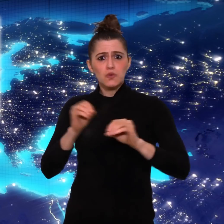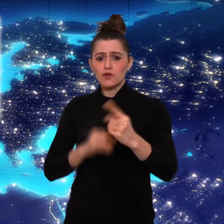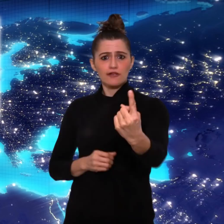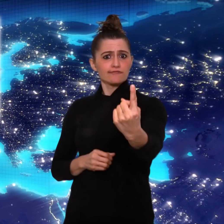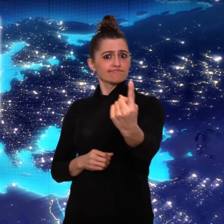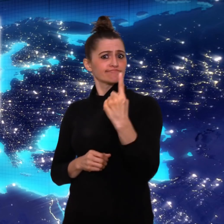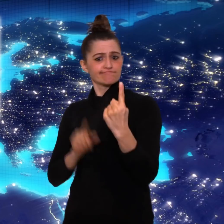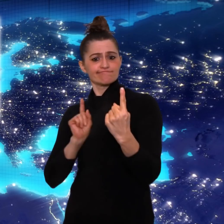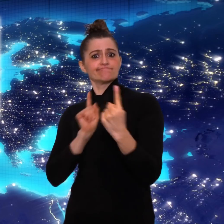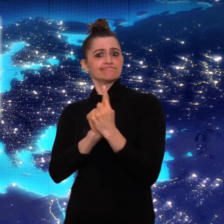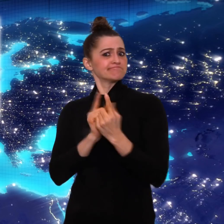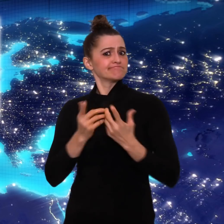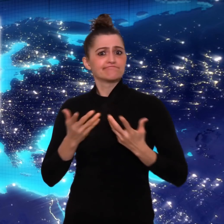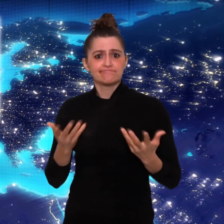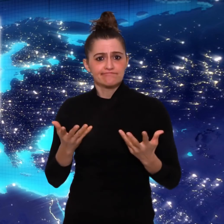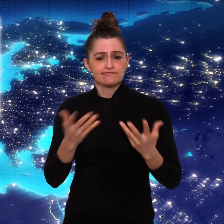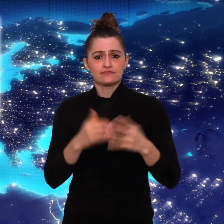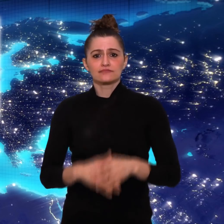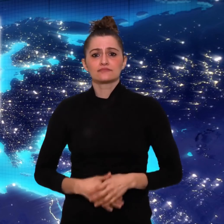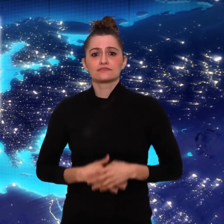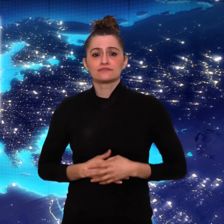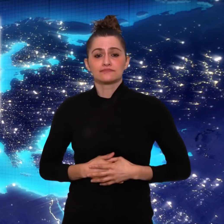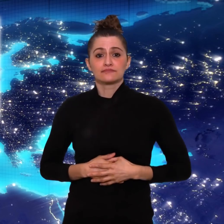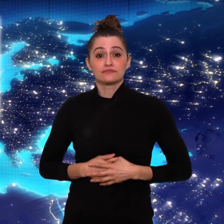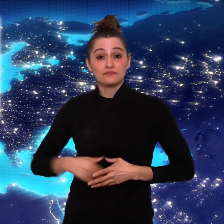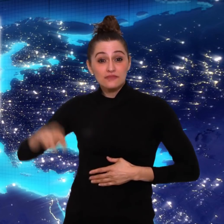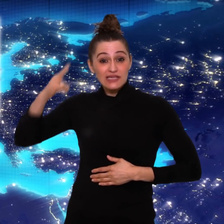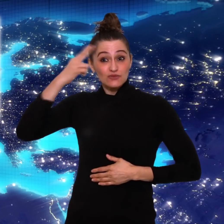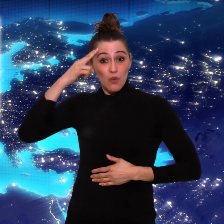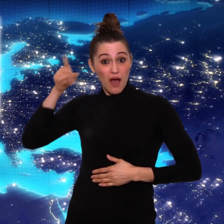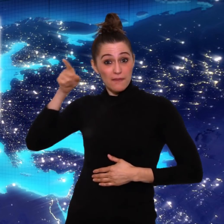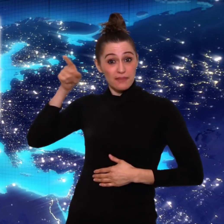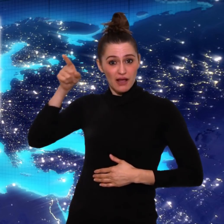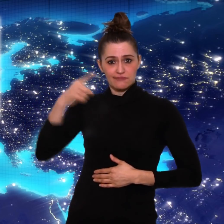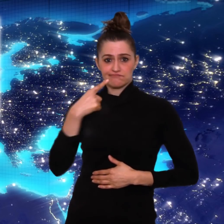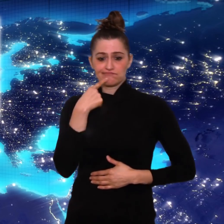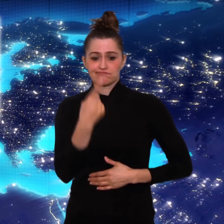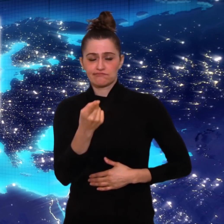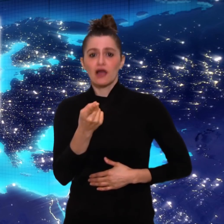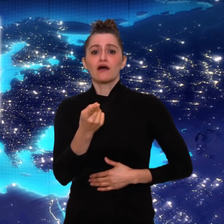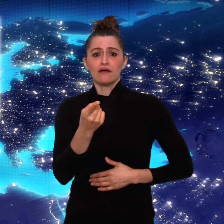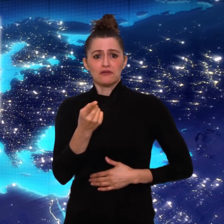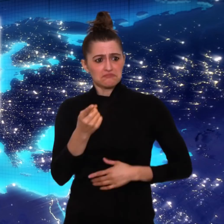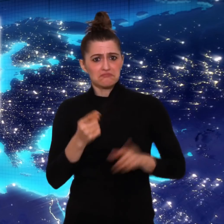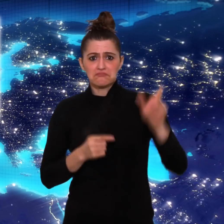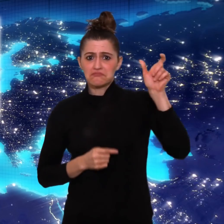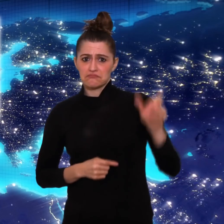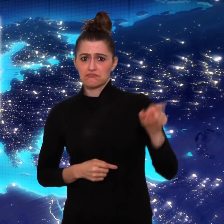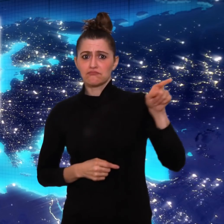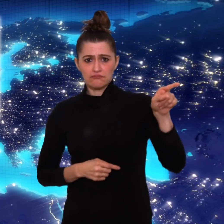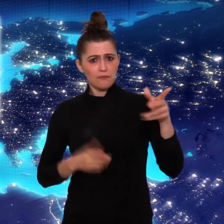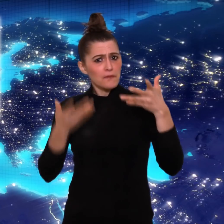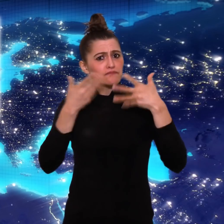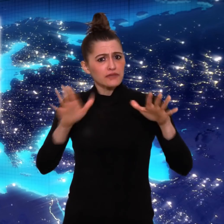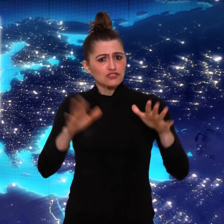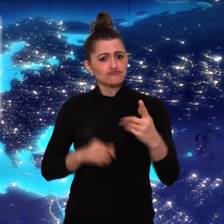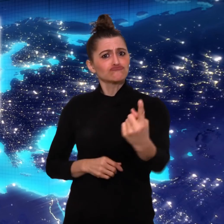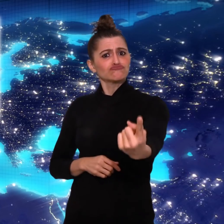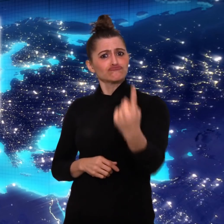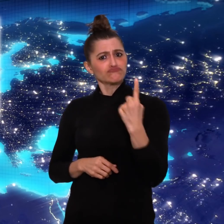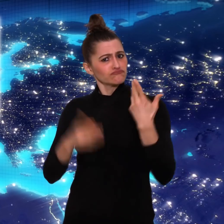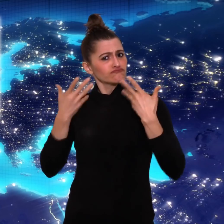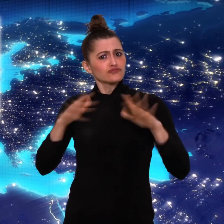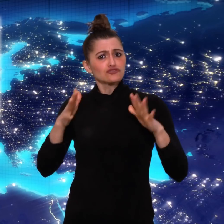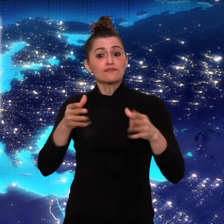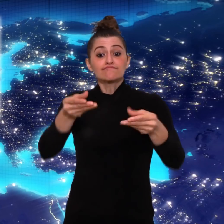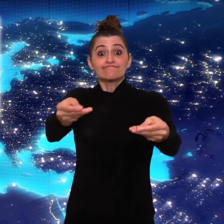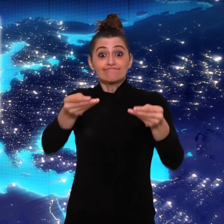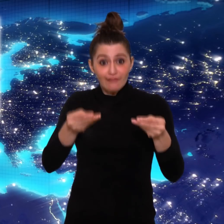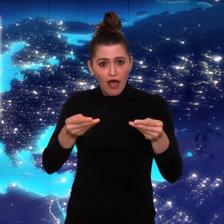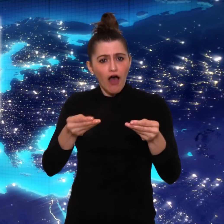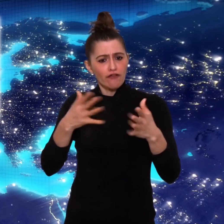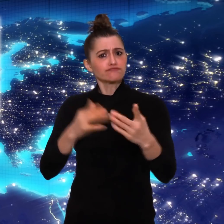statement, saying Khashoggi was in